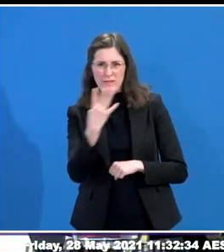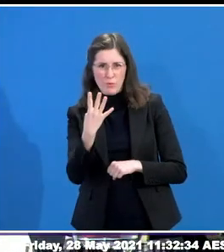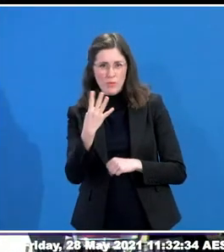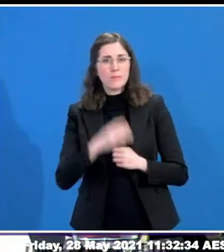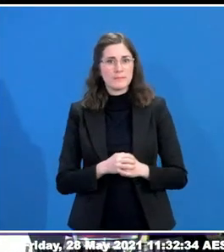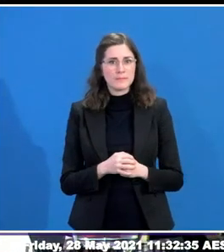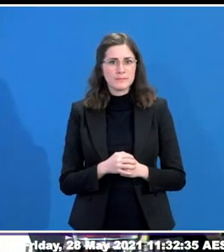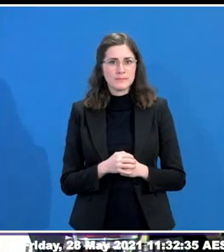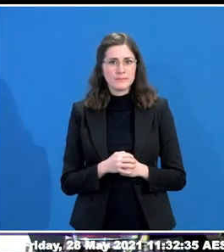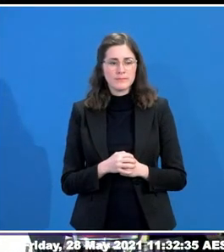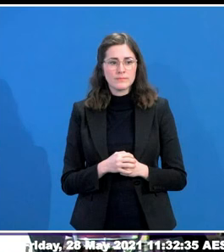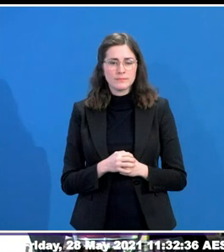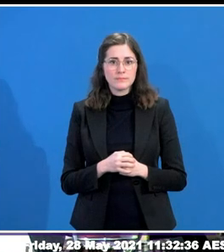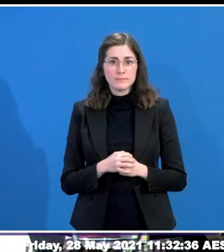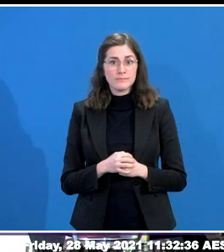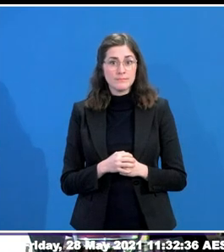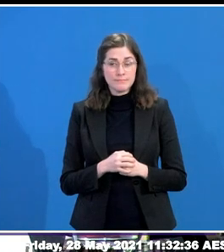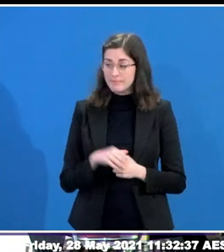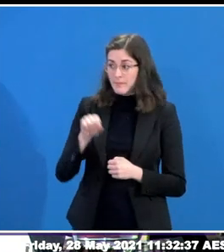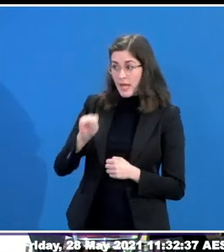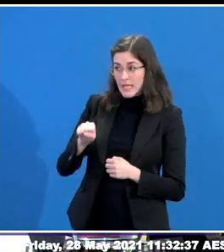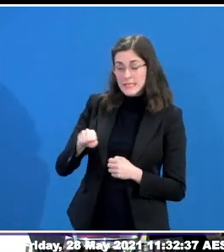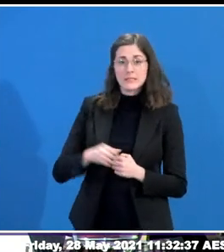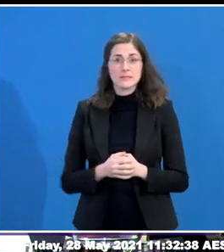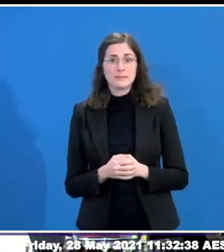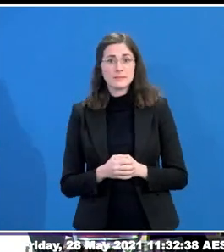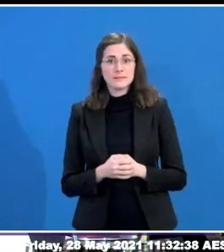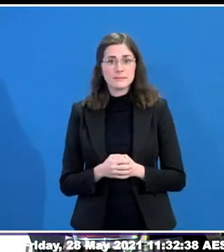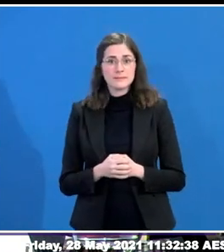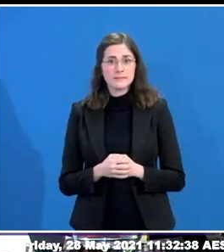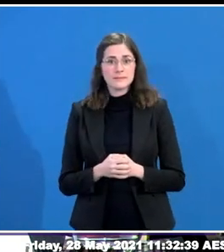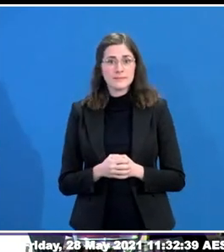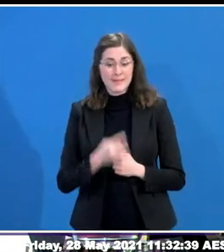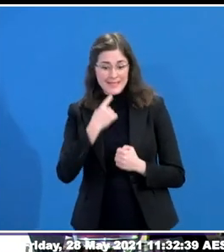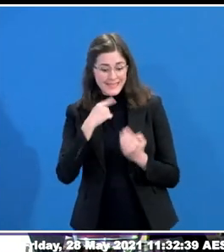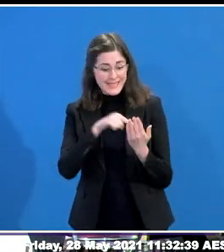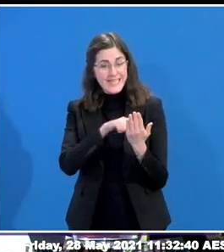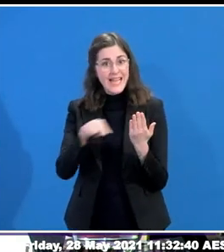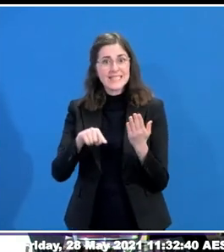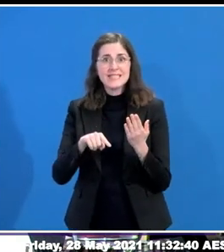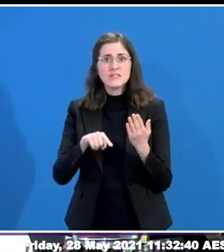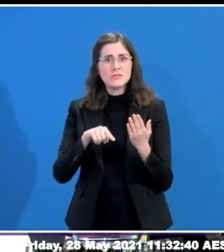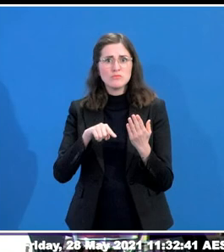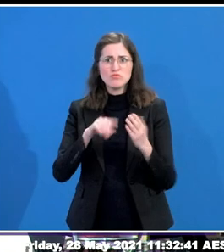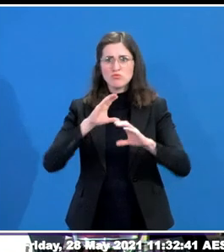Yes. And that's included as one of the actions. It says: A stakeholder communiqué has been developed ...